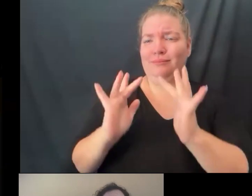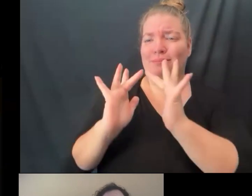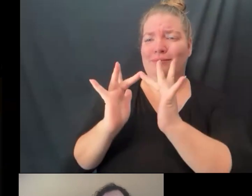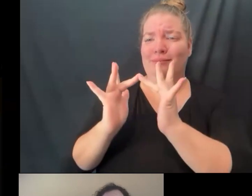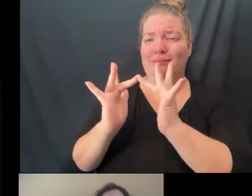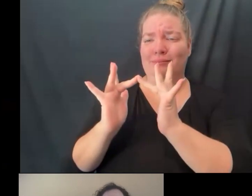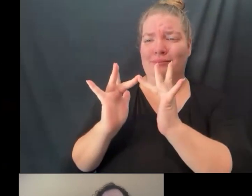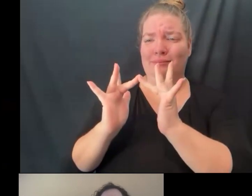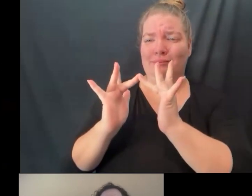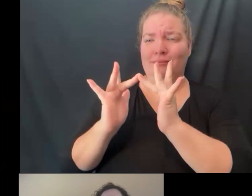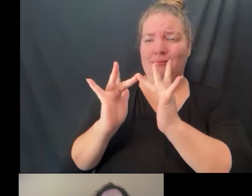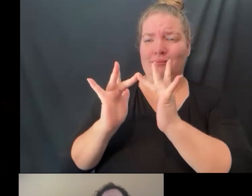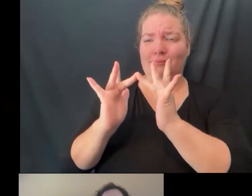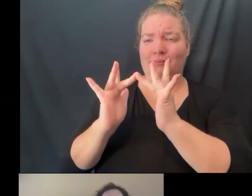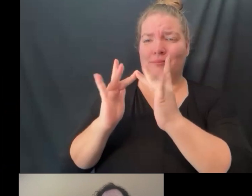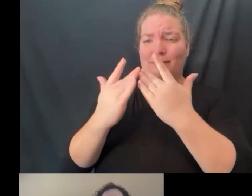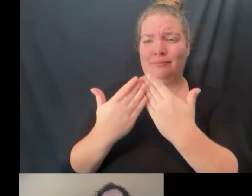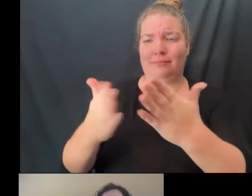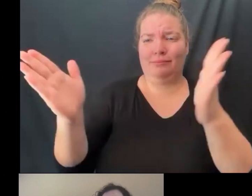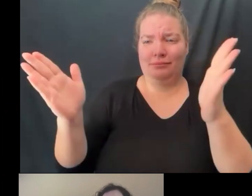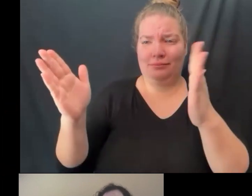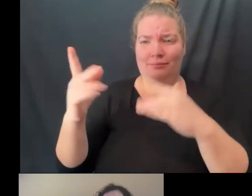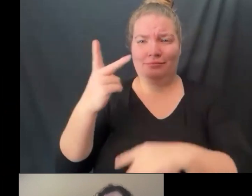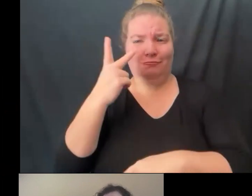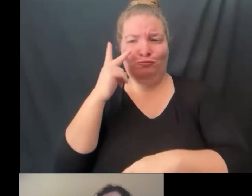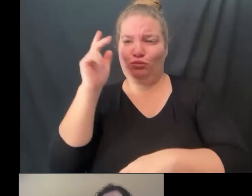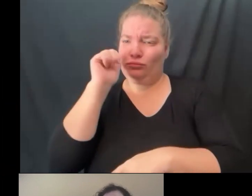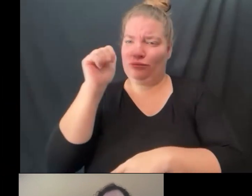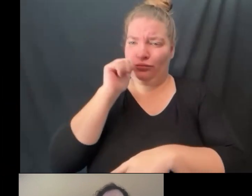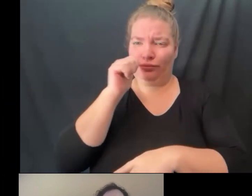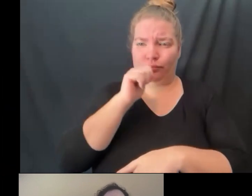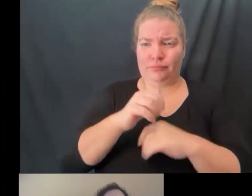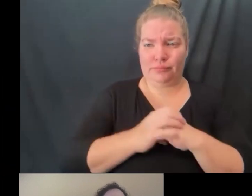So let's start off with the web pages. They're probably the biggest part of stuff that we all have to deal with.